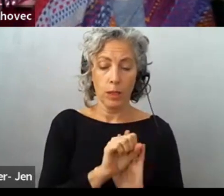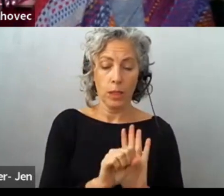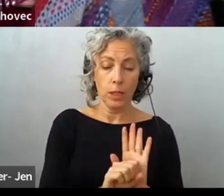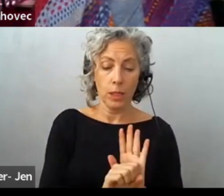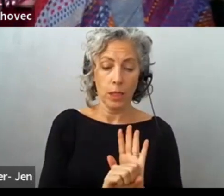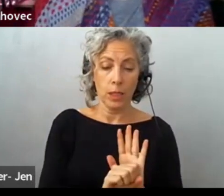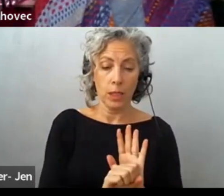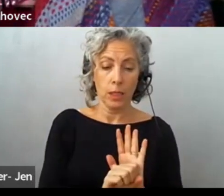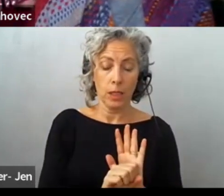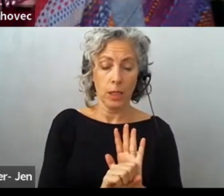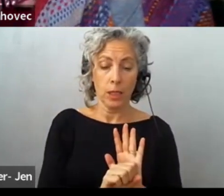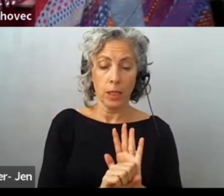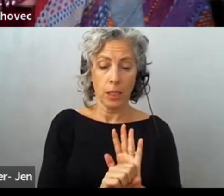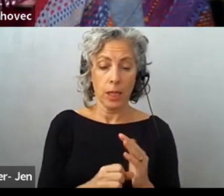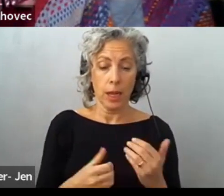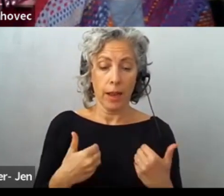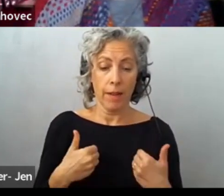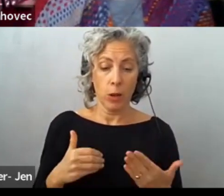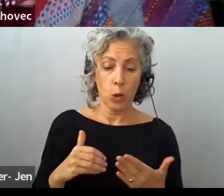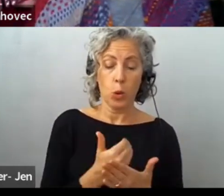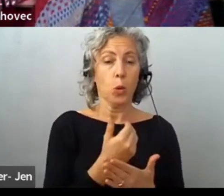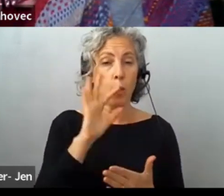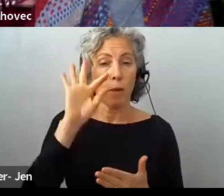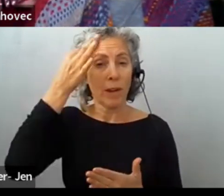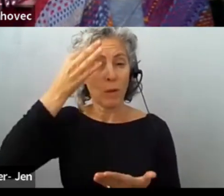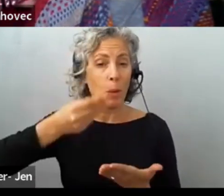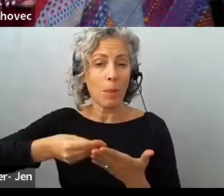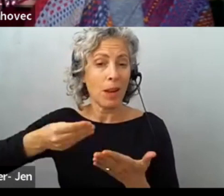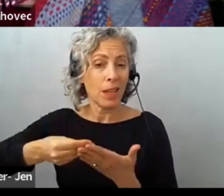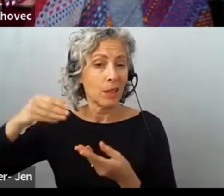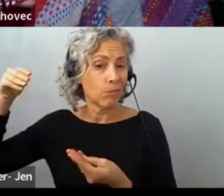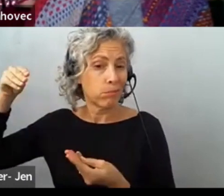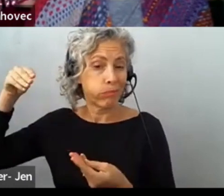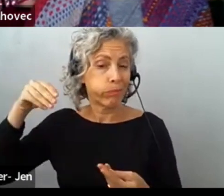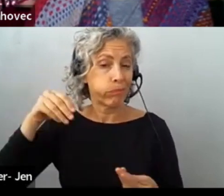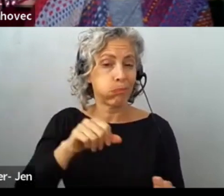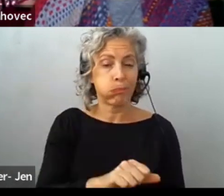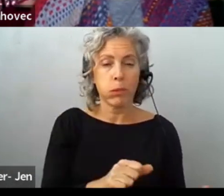been flooded with new federal money that came along with the